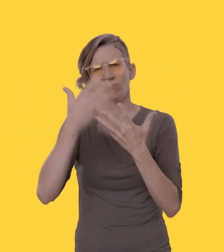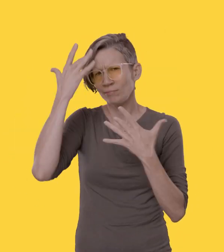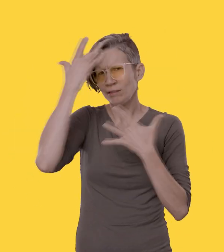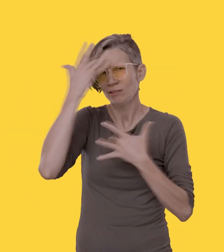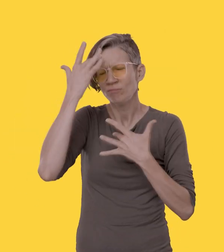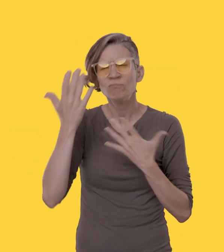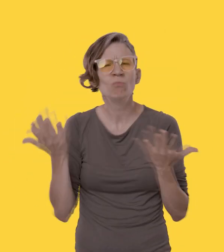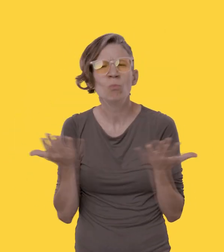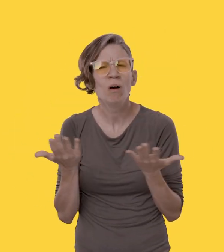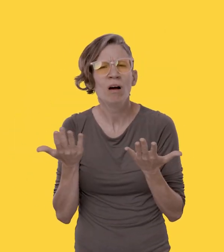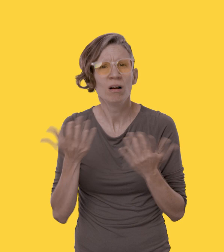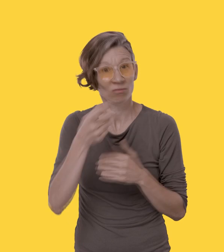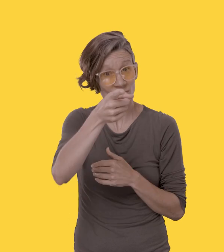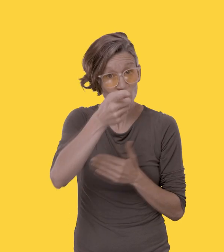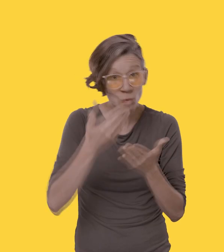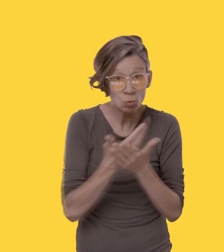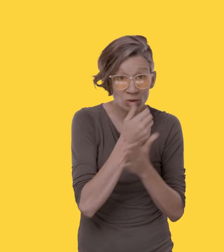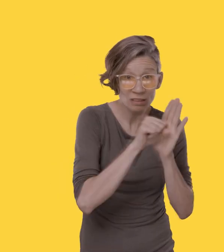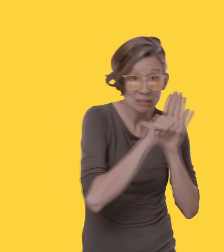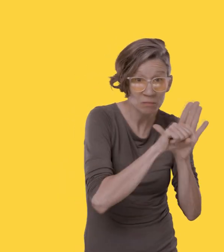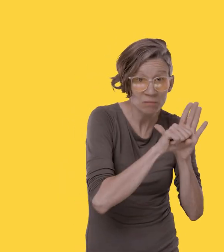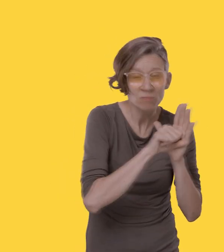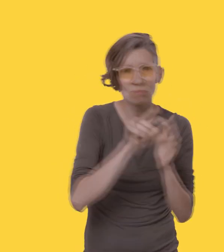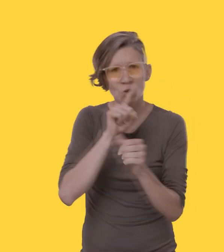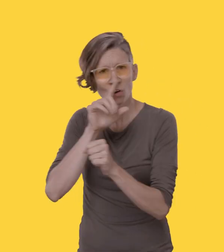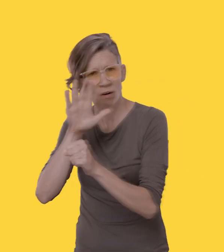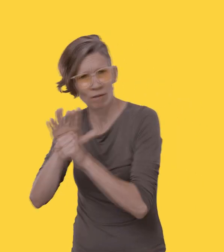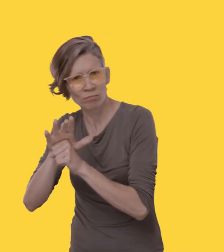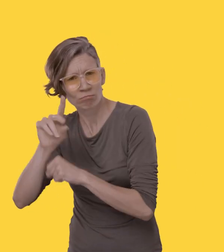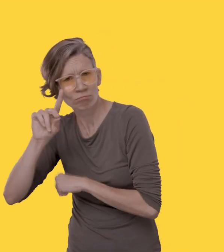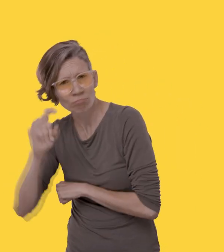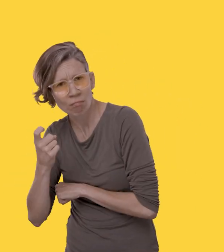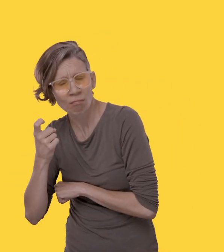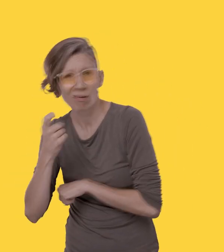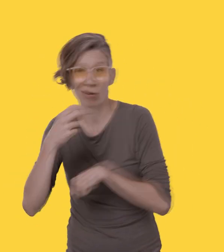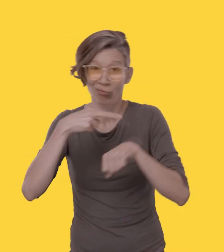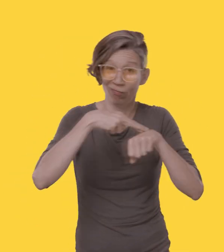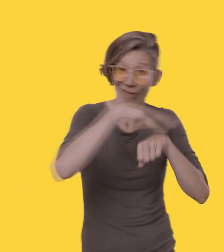and look in the medical record, understand what the trajectory has been of your illness, why are you seeing these new symptoms?